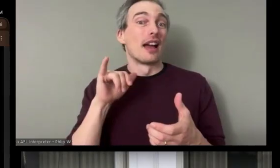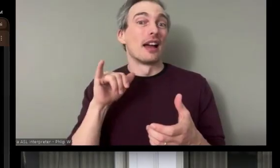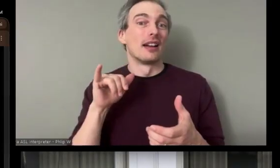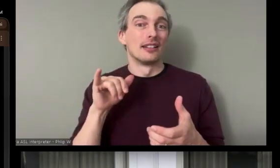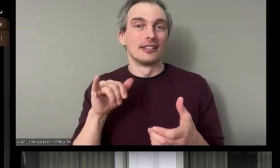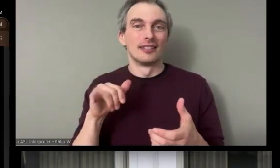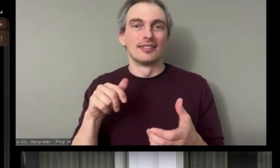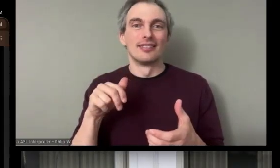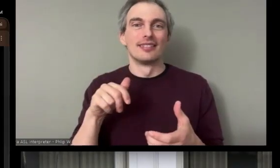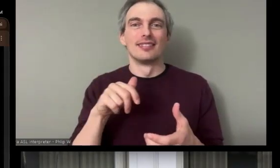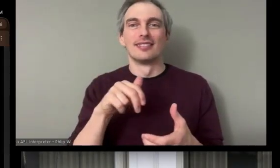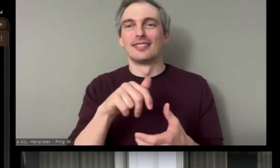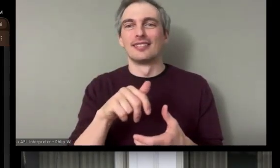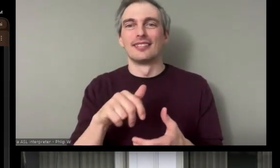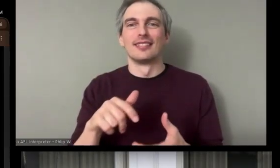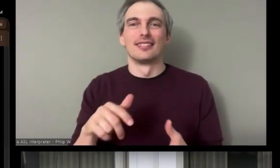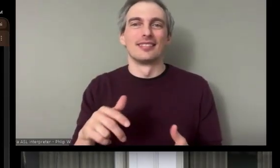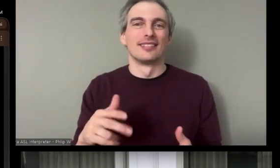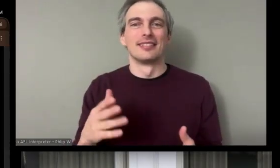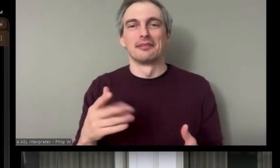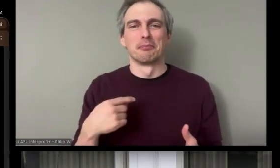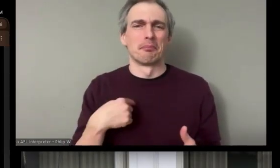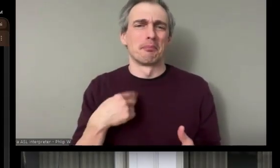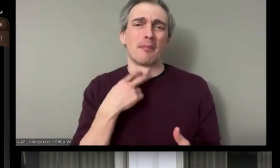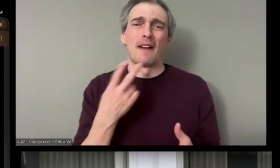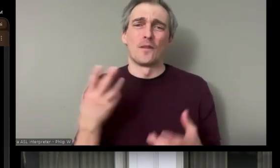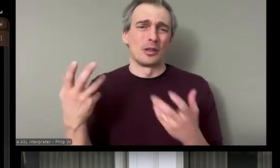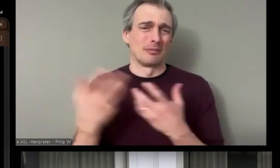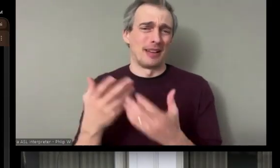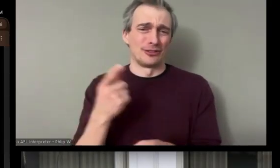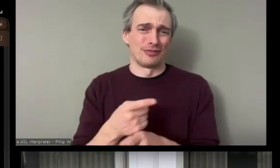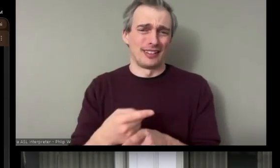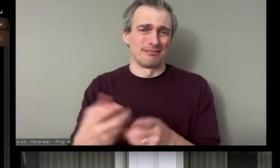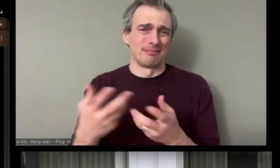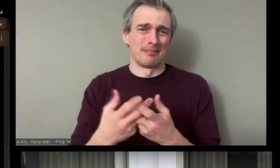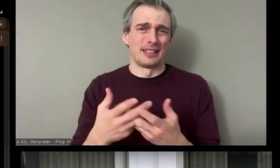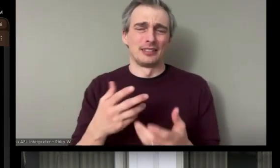it with my voice... Pretty close. I also did one with a meow and a bark.